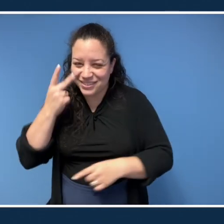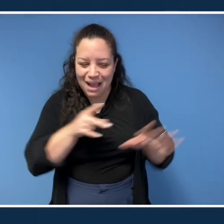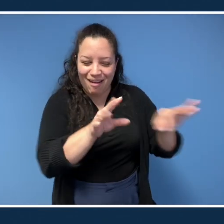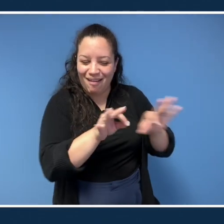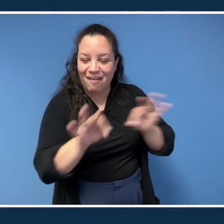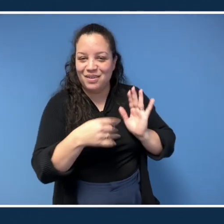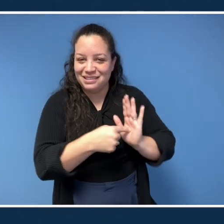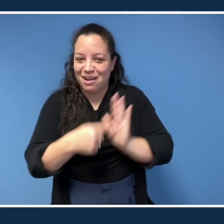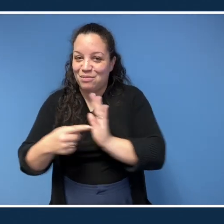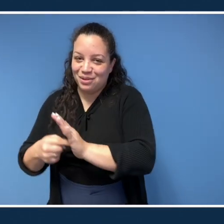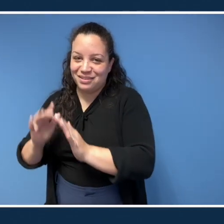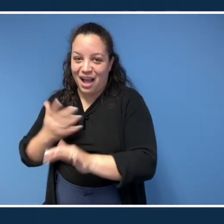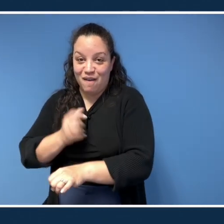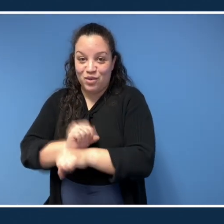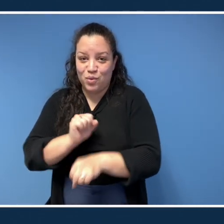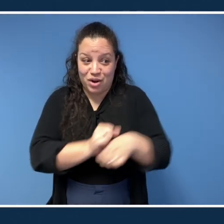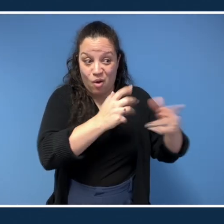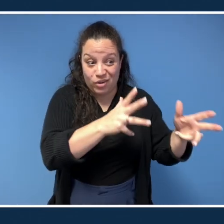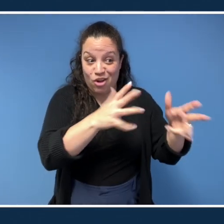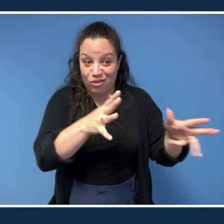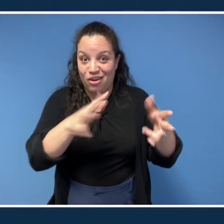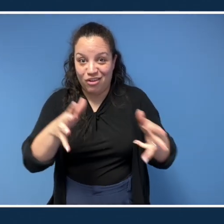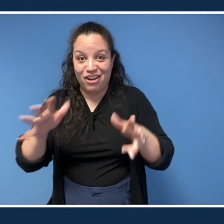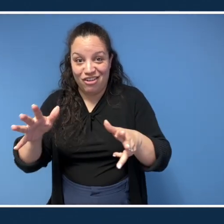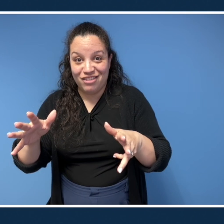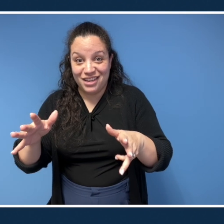I picked examples of some of the works that we are already doing in that sense.